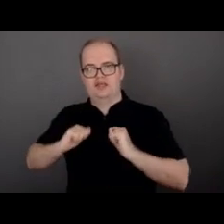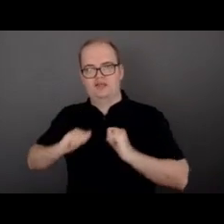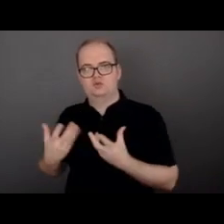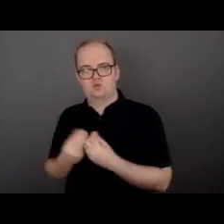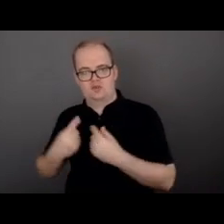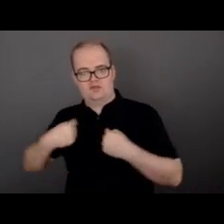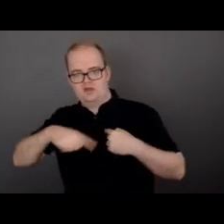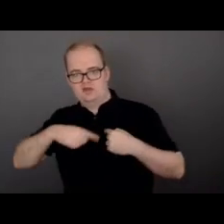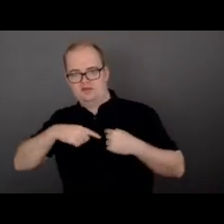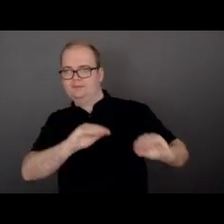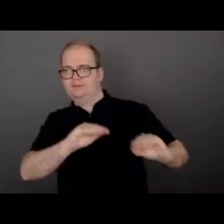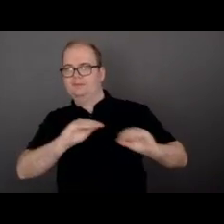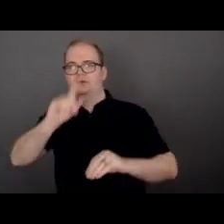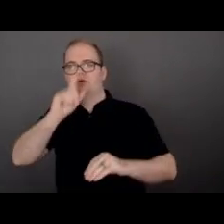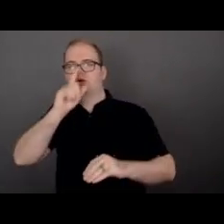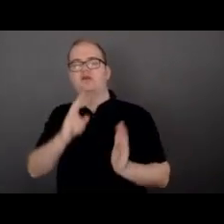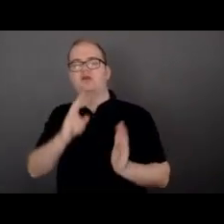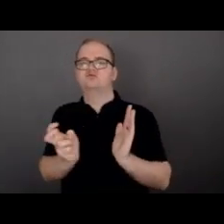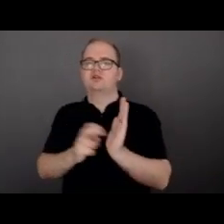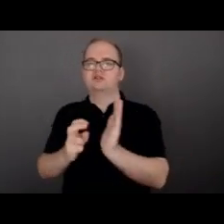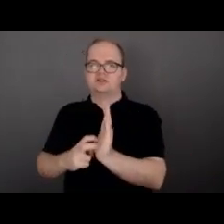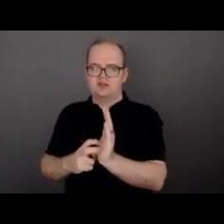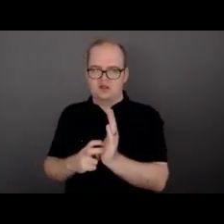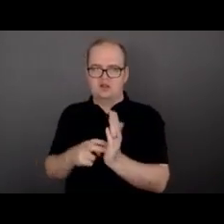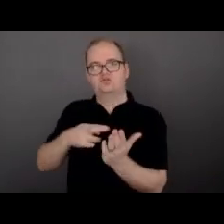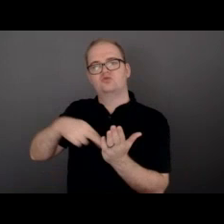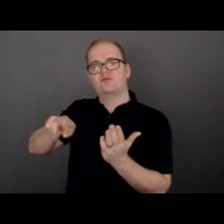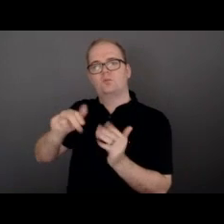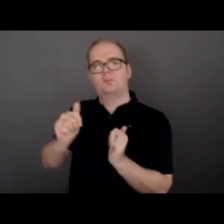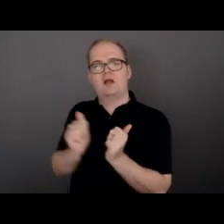partner before they start using this pathway.